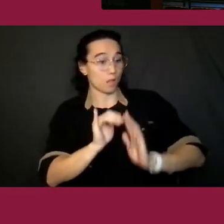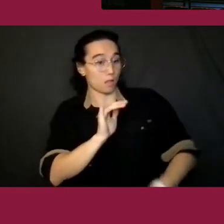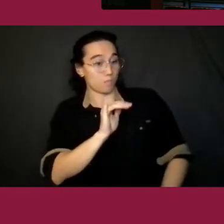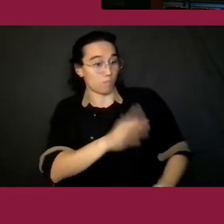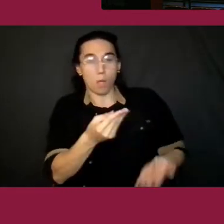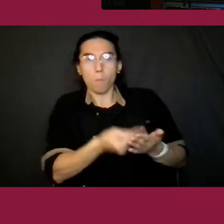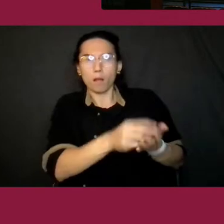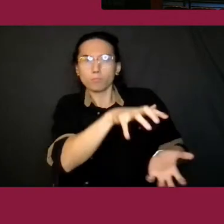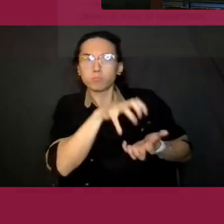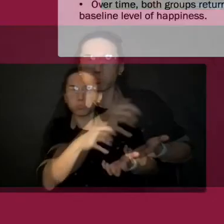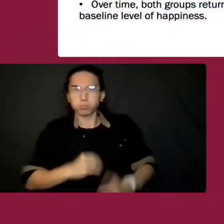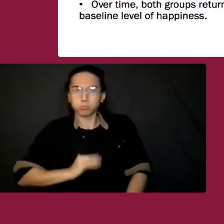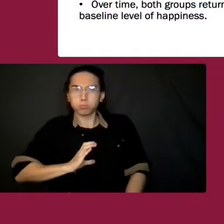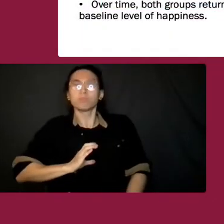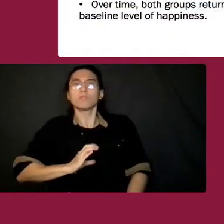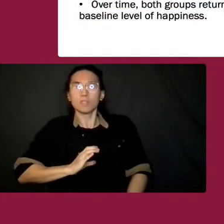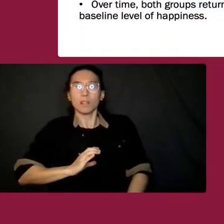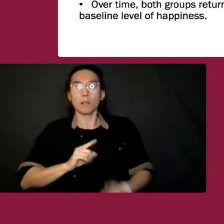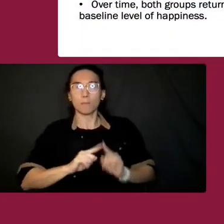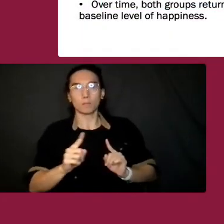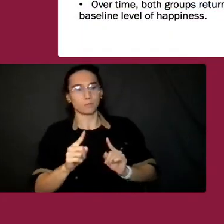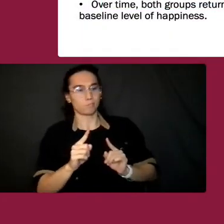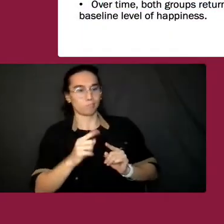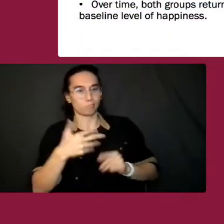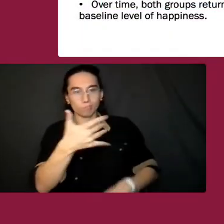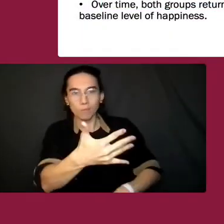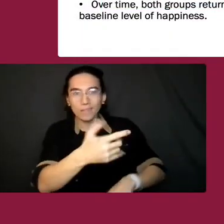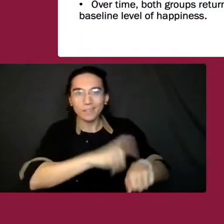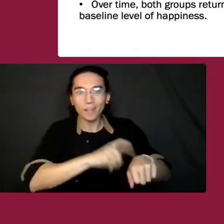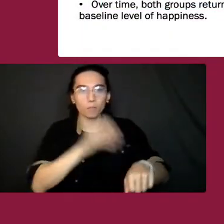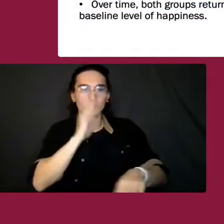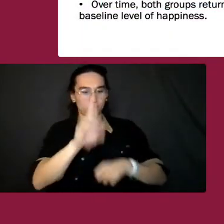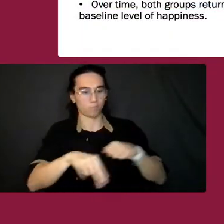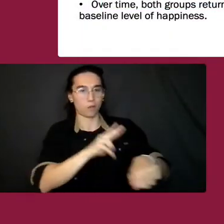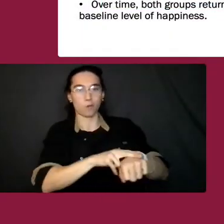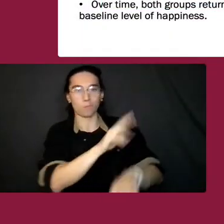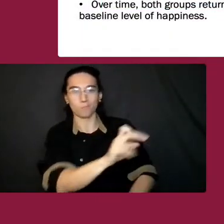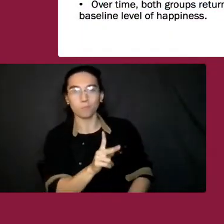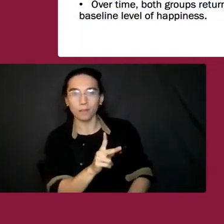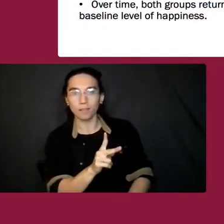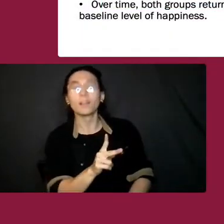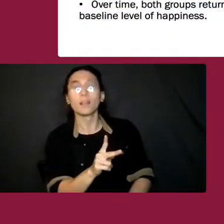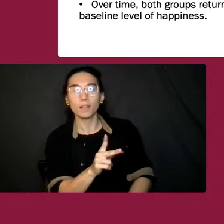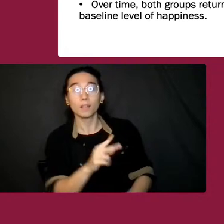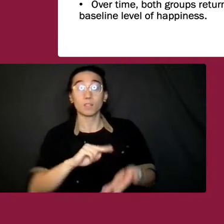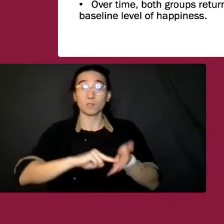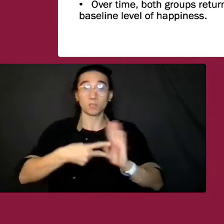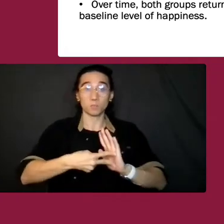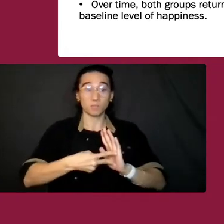This means that the increased wealth cannot have a long-term impact on happiness.